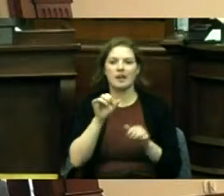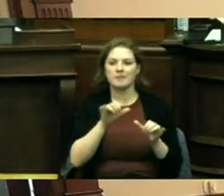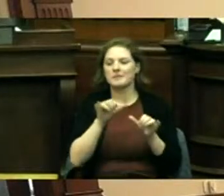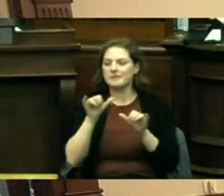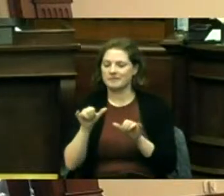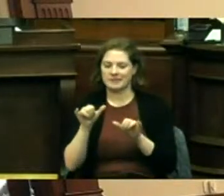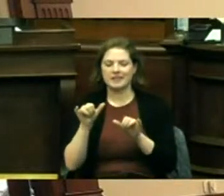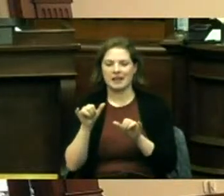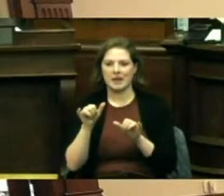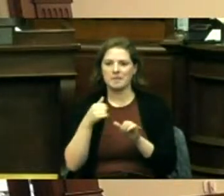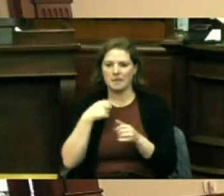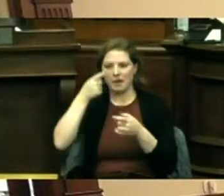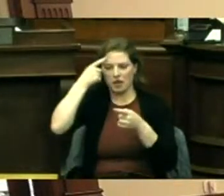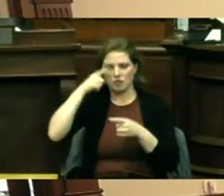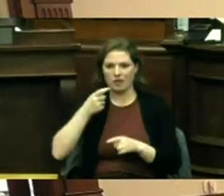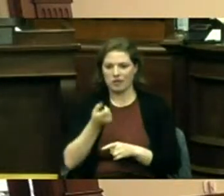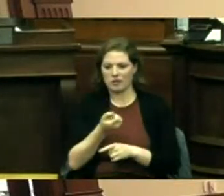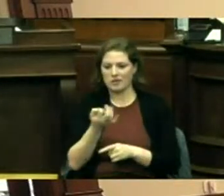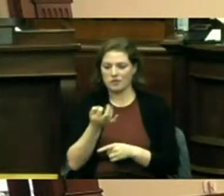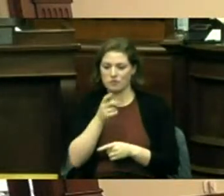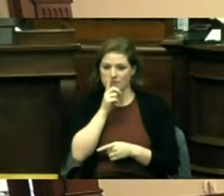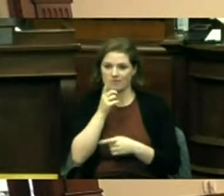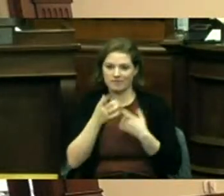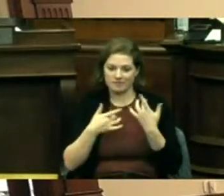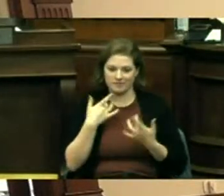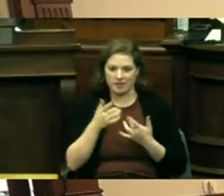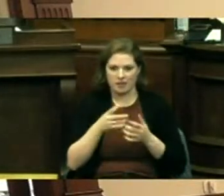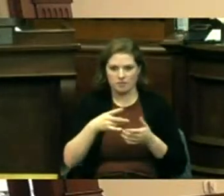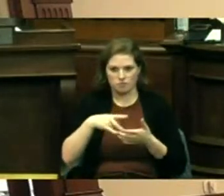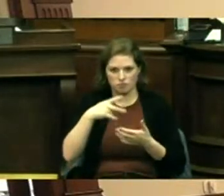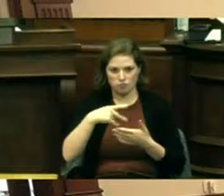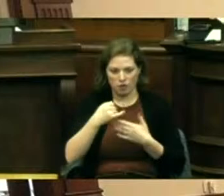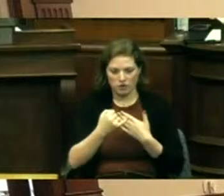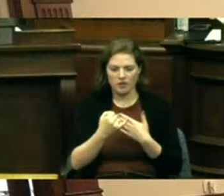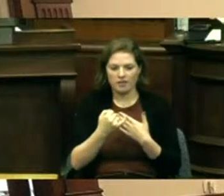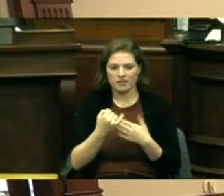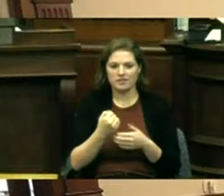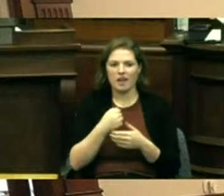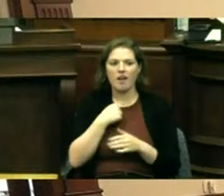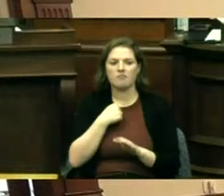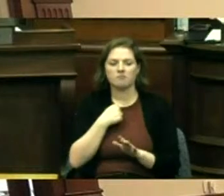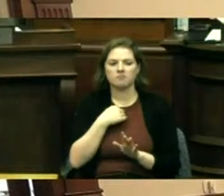Yeah, I echo council member